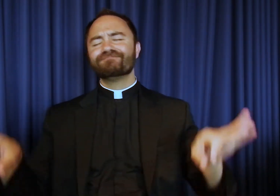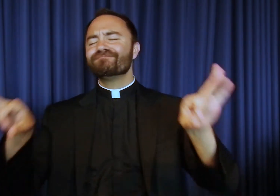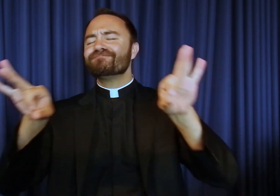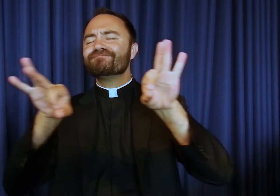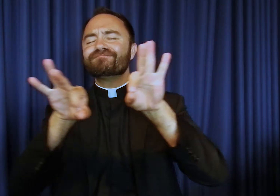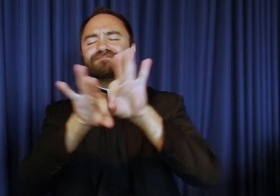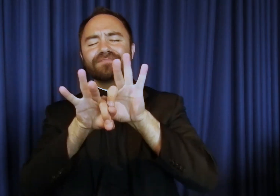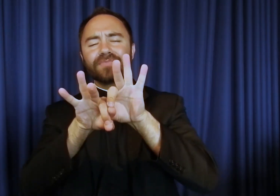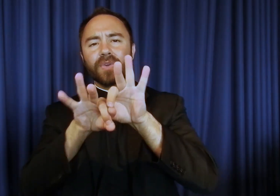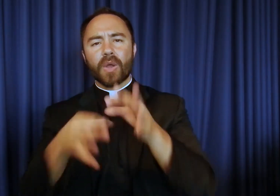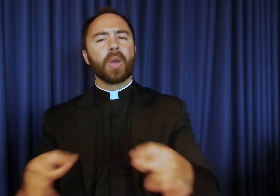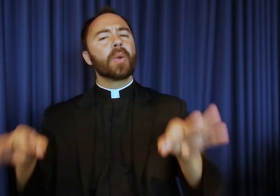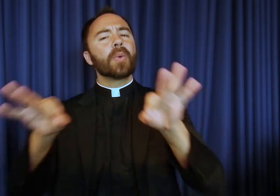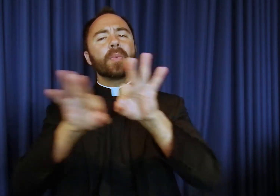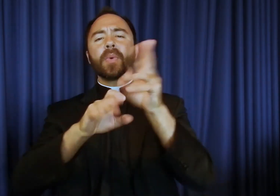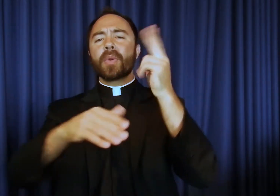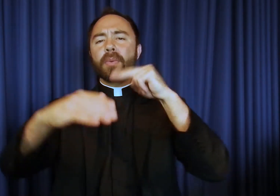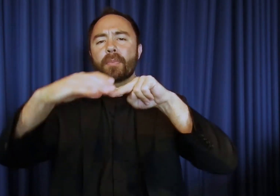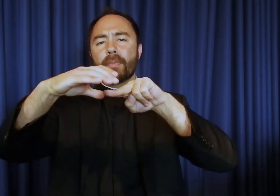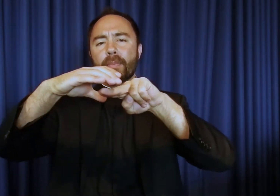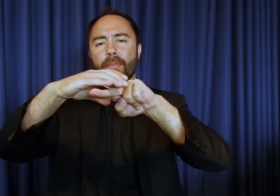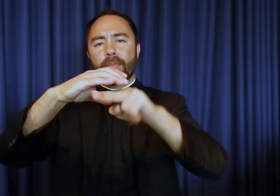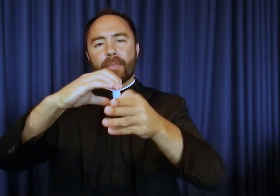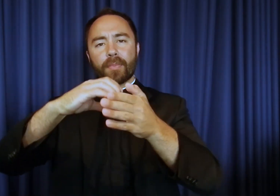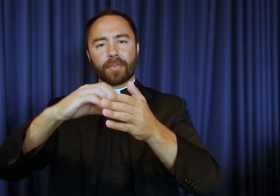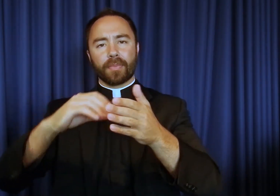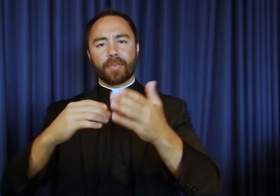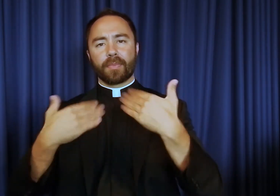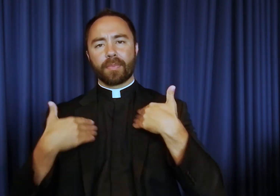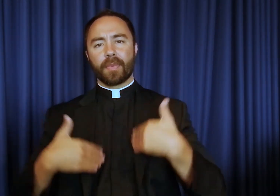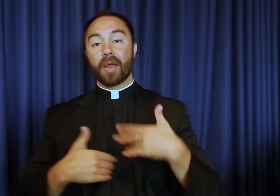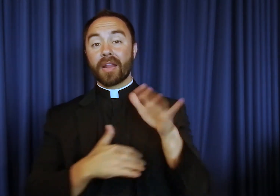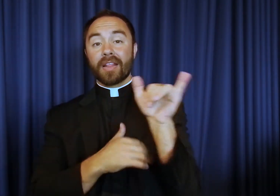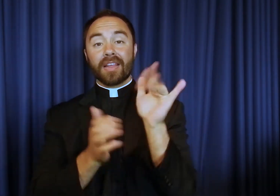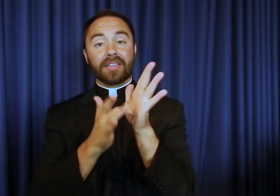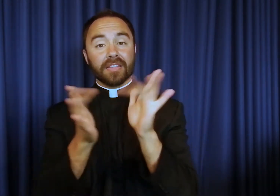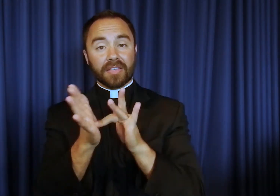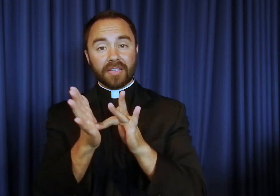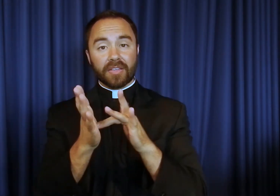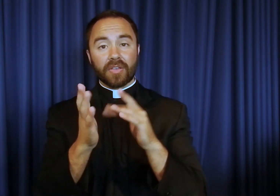comes from misunderstanding. The body is important which is why it's important